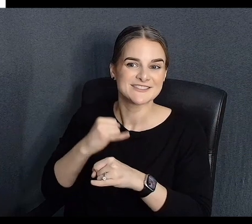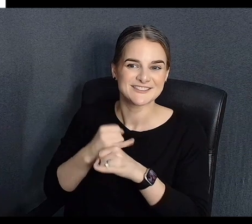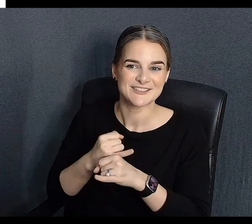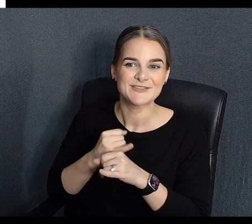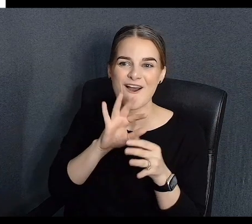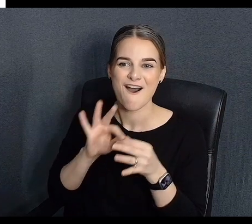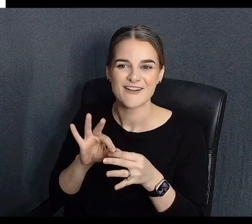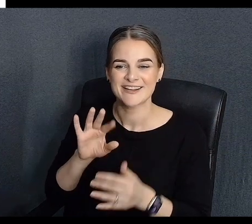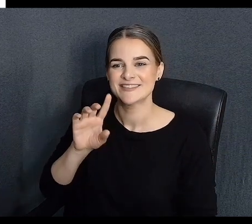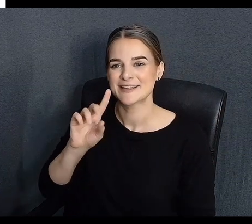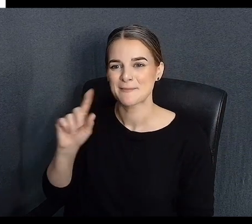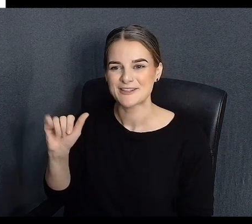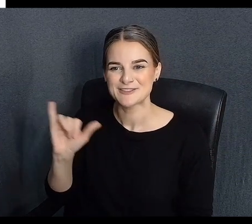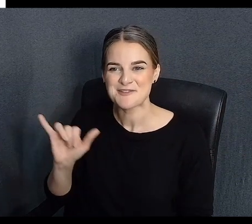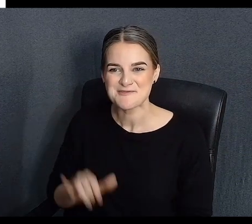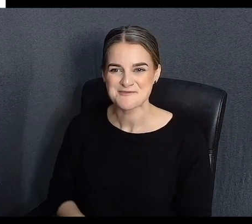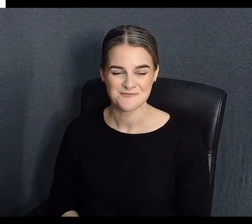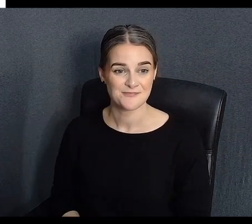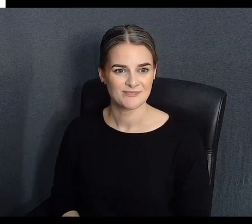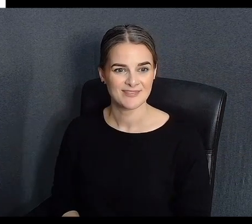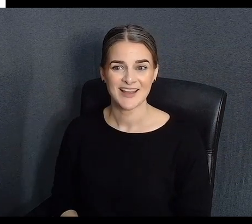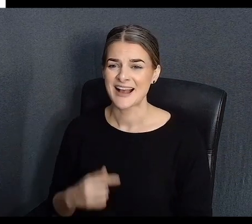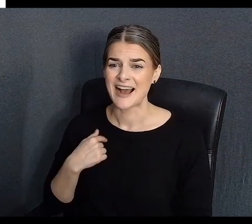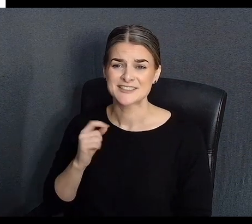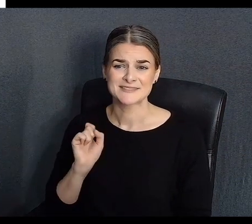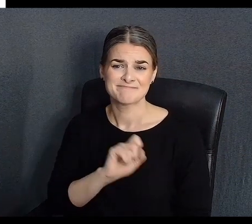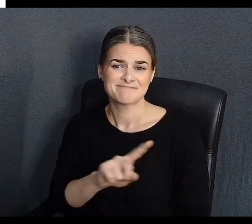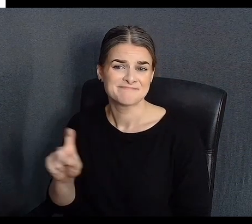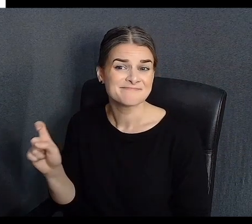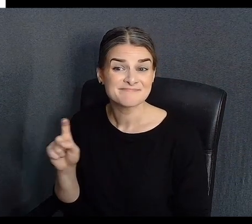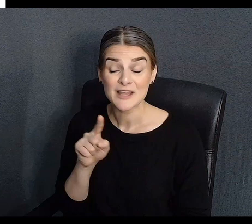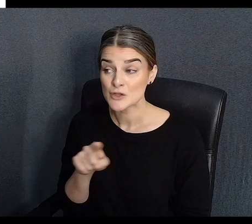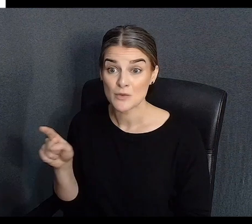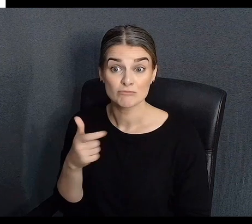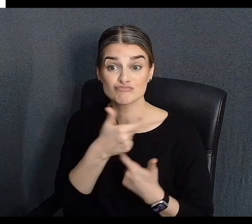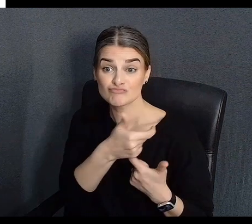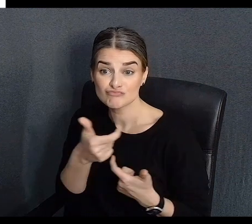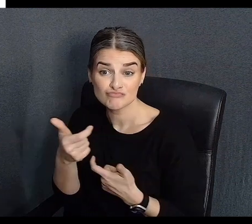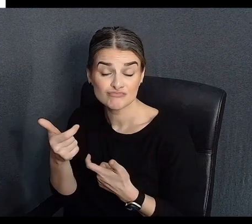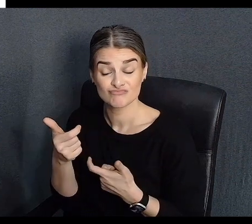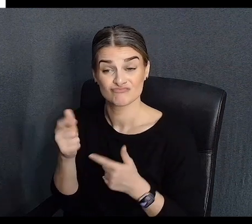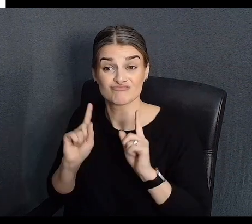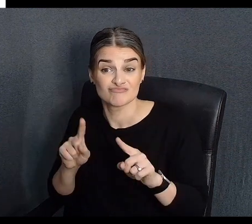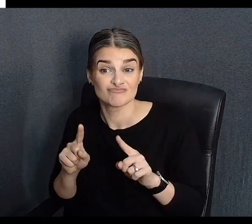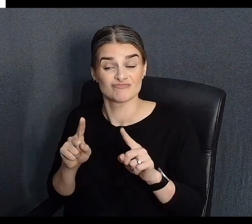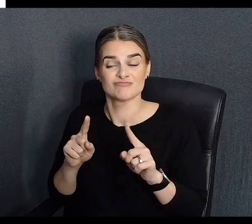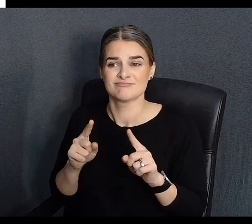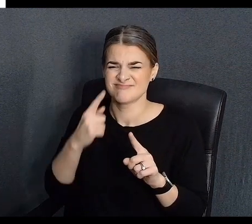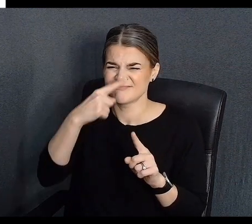as well. And then I just ask if for attendees to please complete this survey to let us know how we're doing,